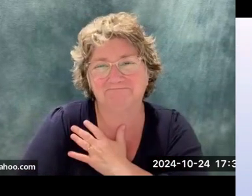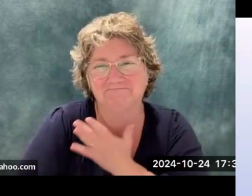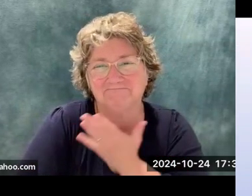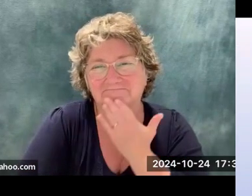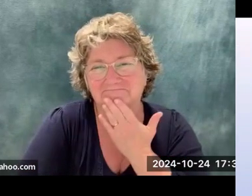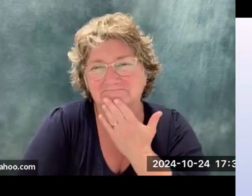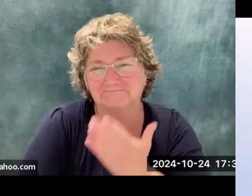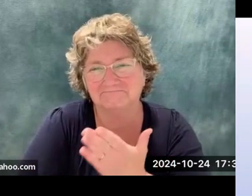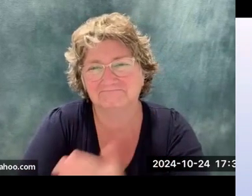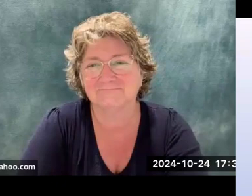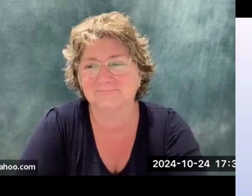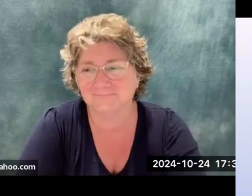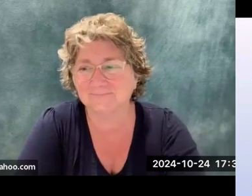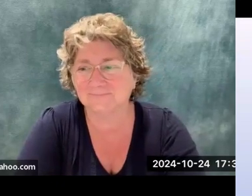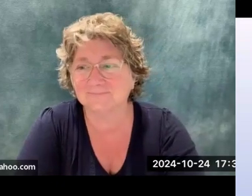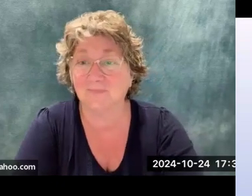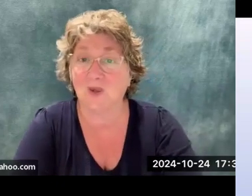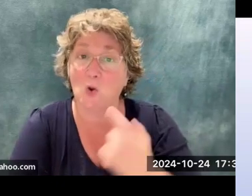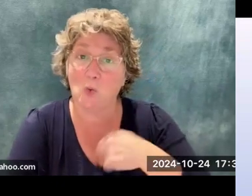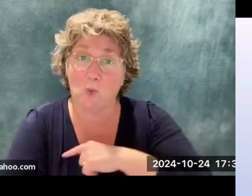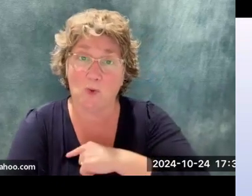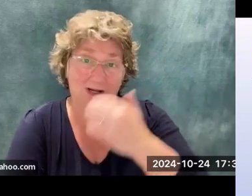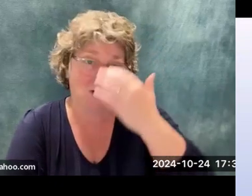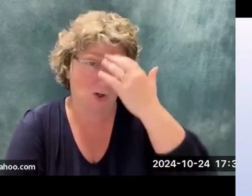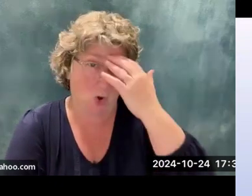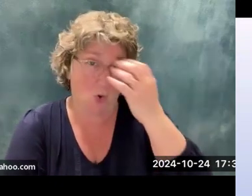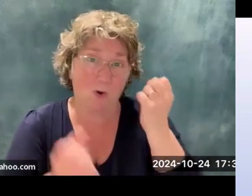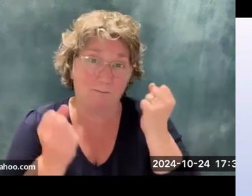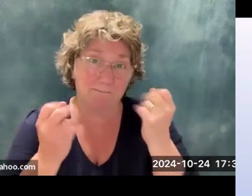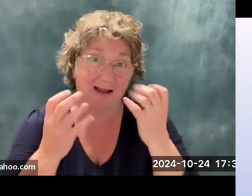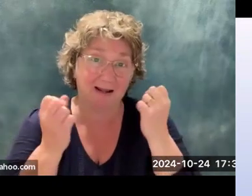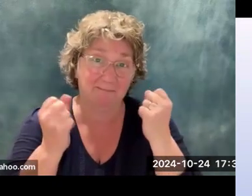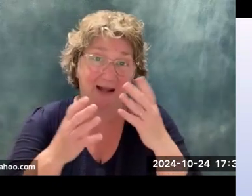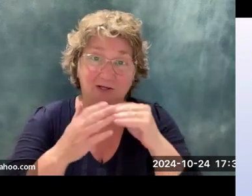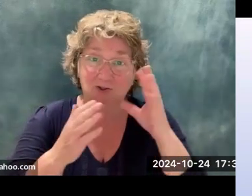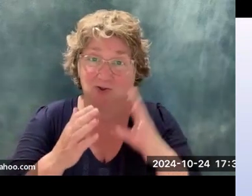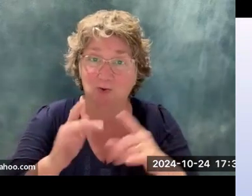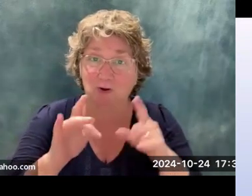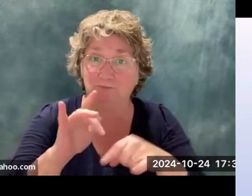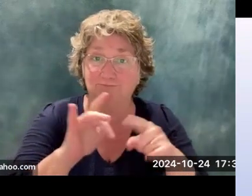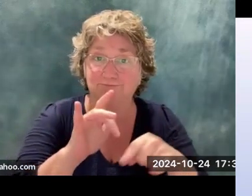So we know that a lot of students missed school due to COVID.